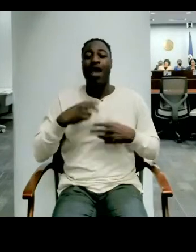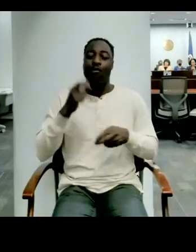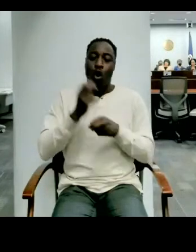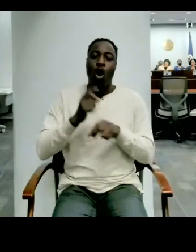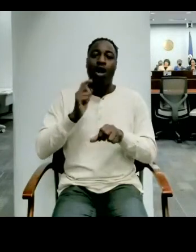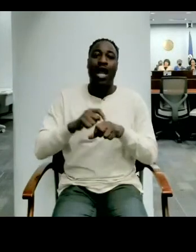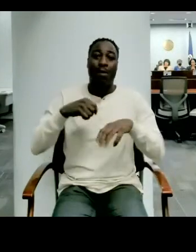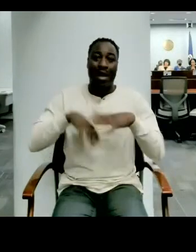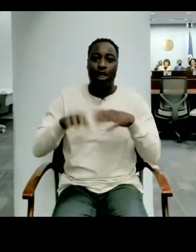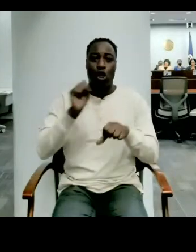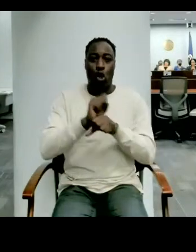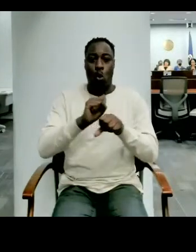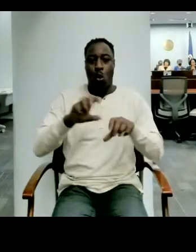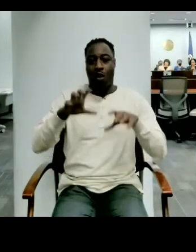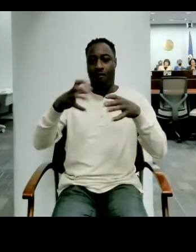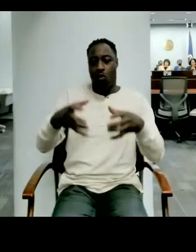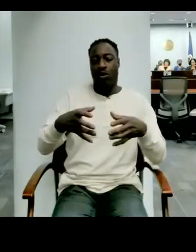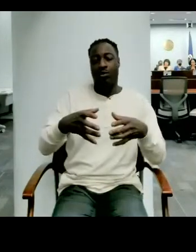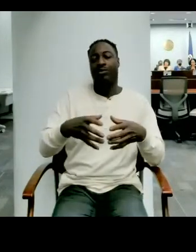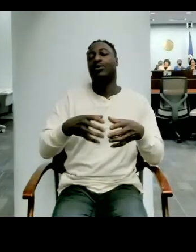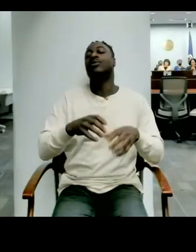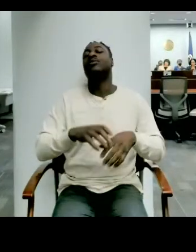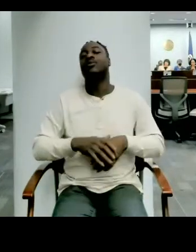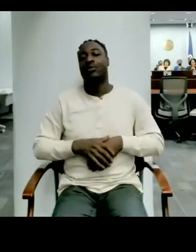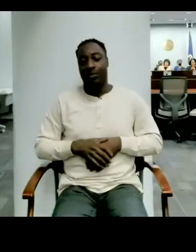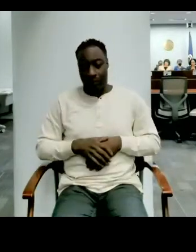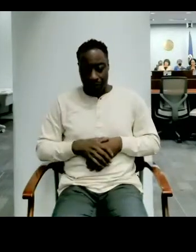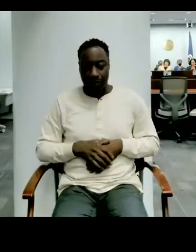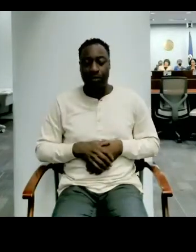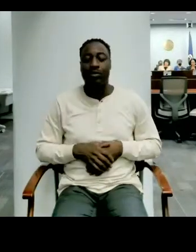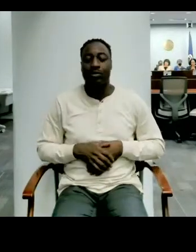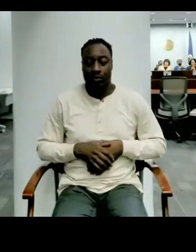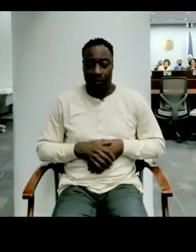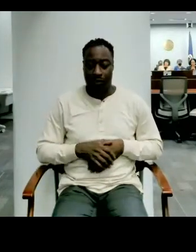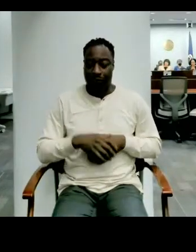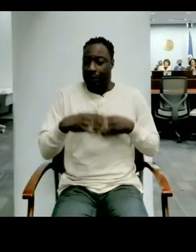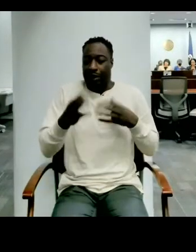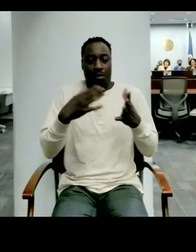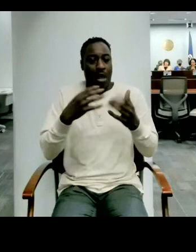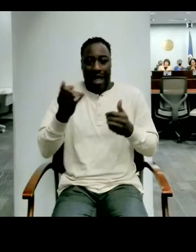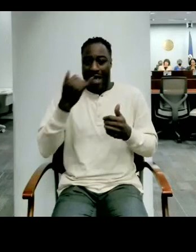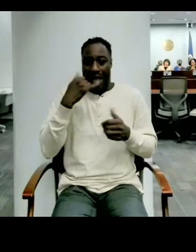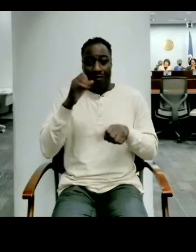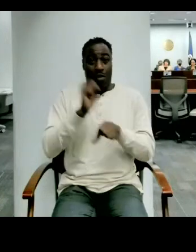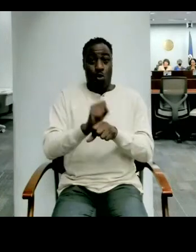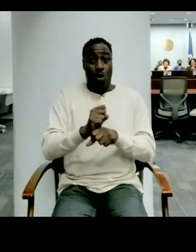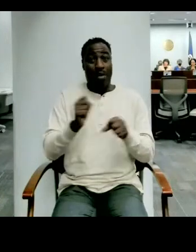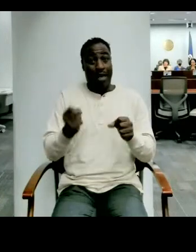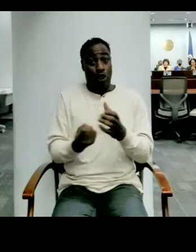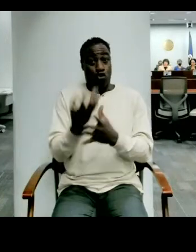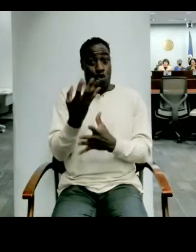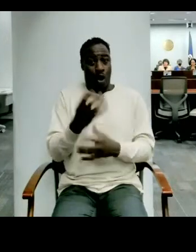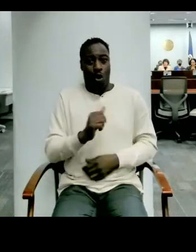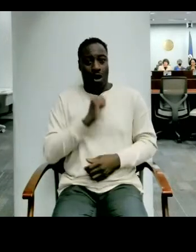even as employment overall shows significant growth. Age discrimination in hiring is a